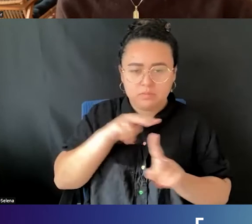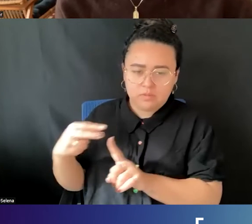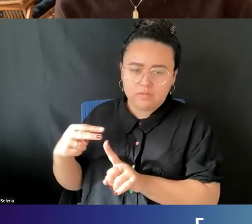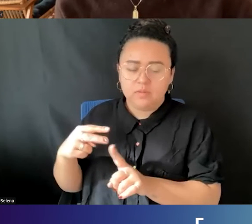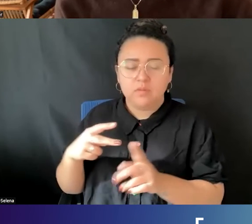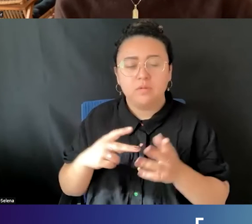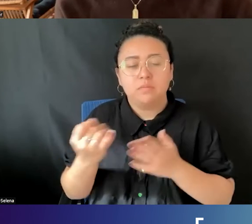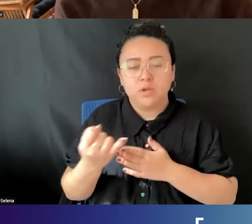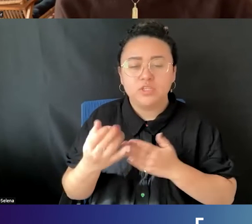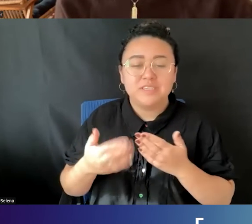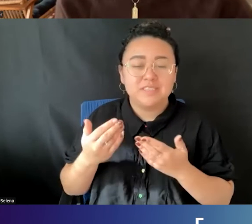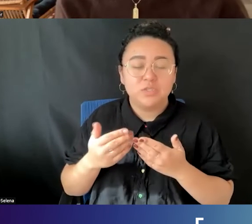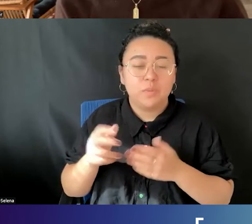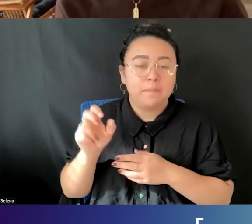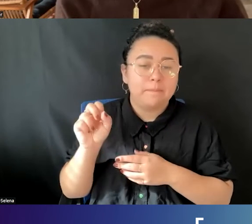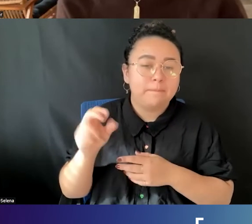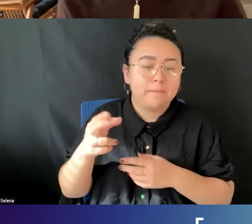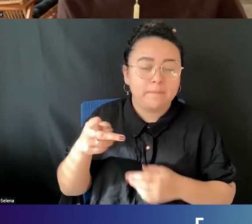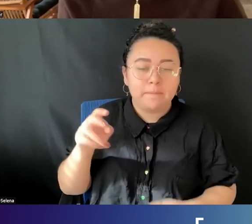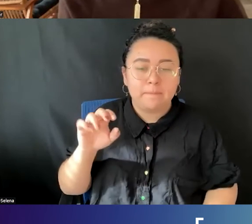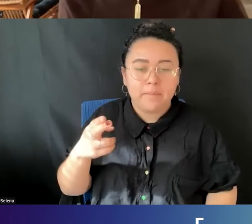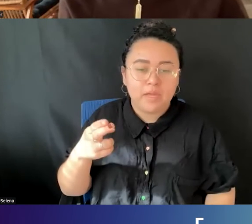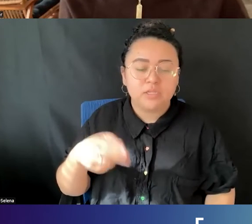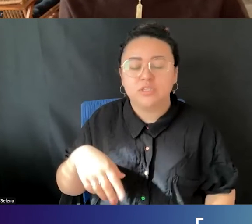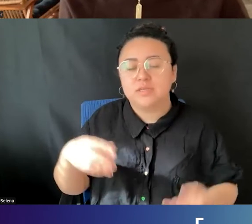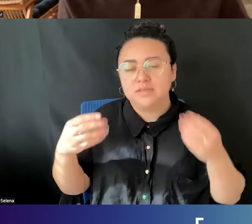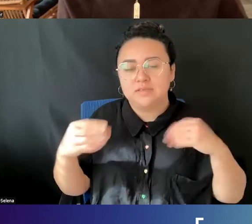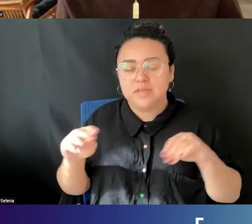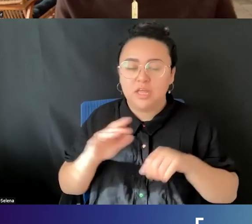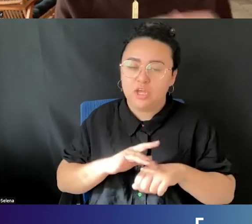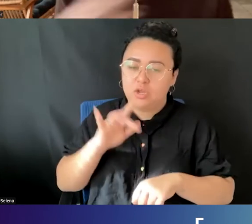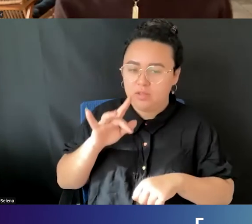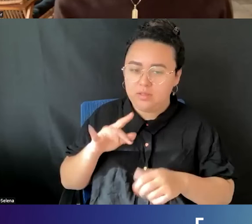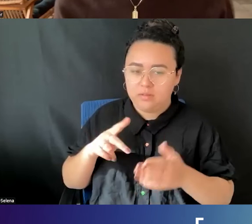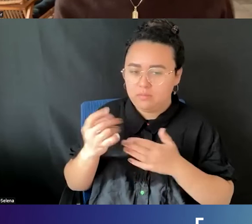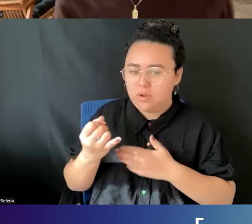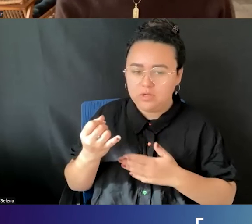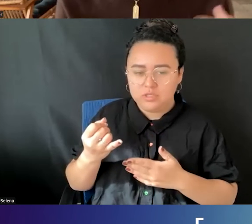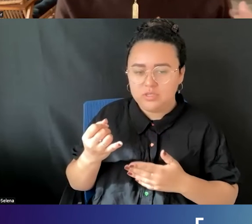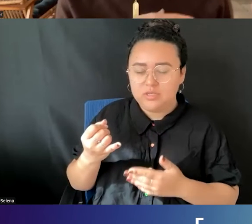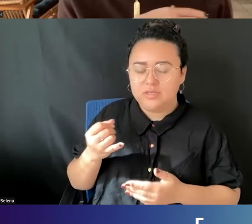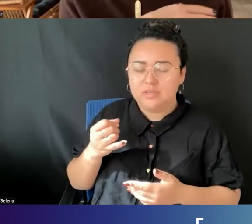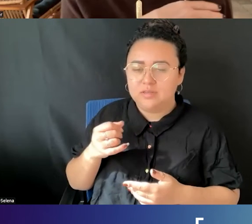and sell at an earlier stage are those projects where it's not necessarily like, here's an unfolding story that we're, you know,